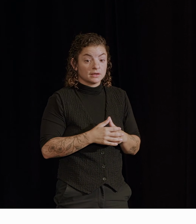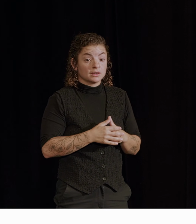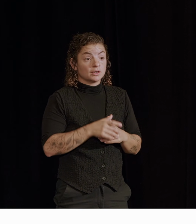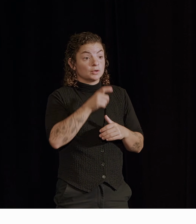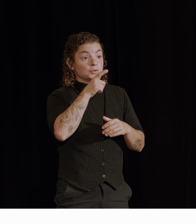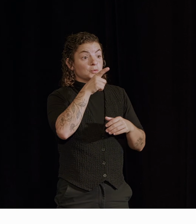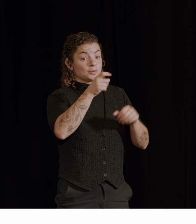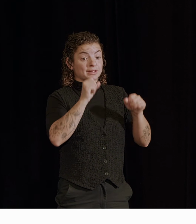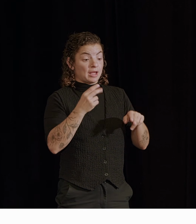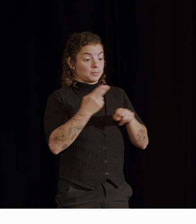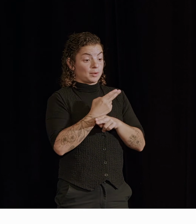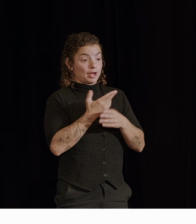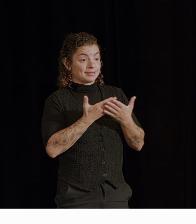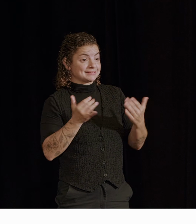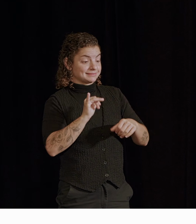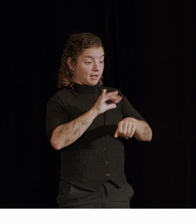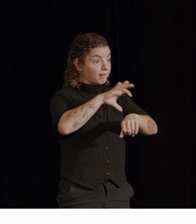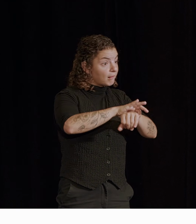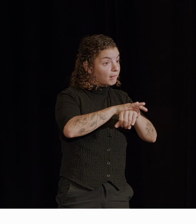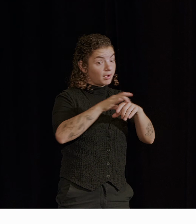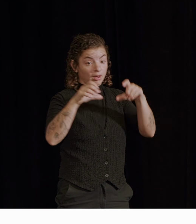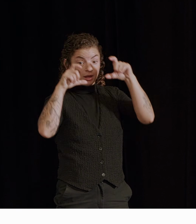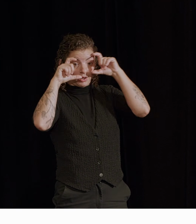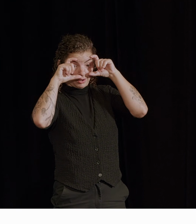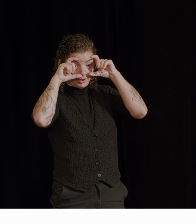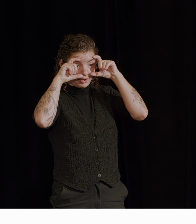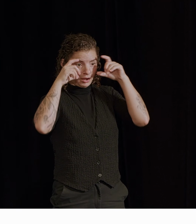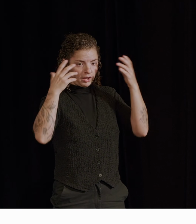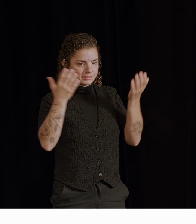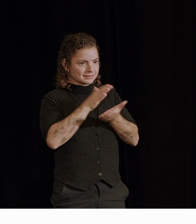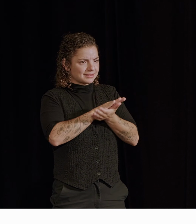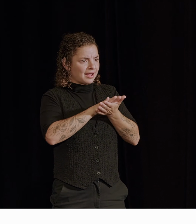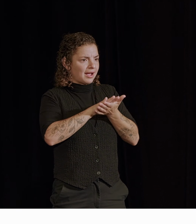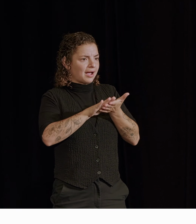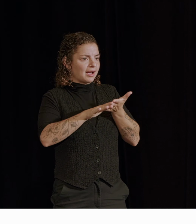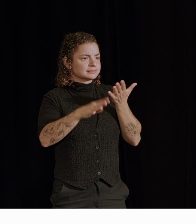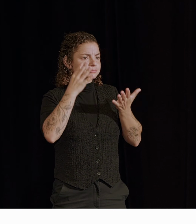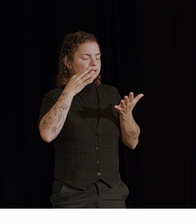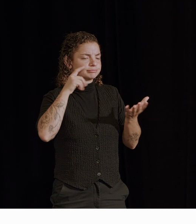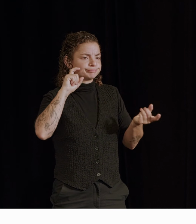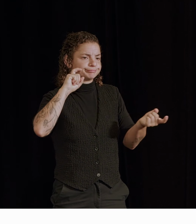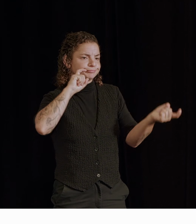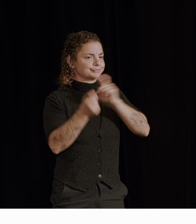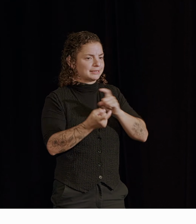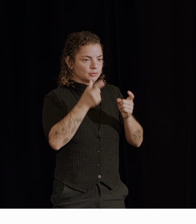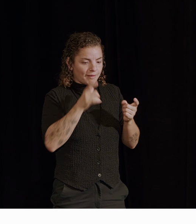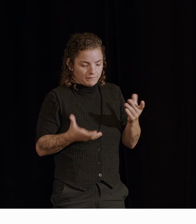is transformational. I think the other aspect that's transformational is that these